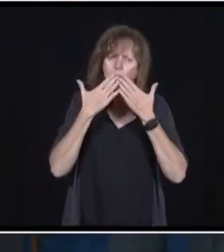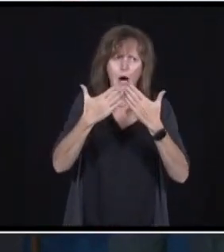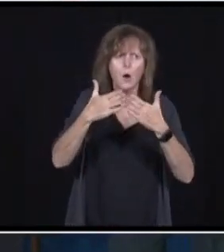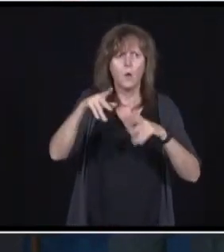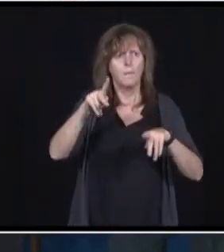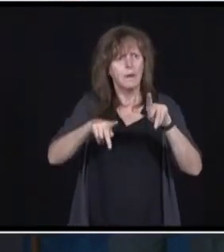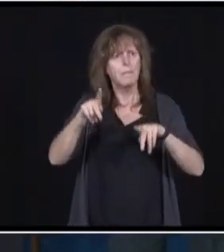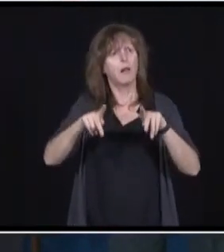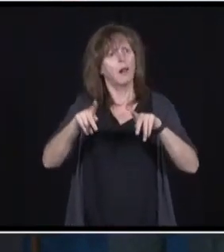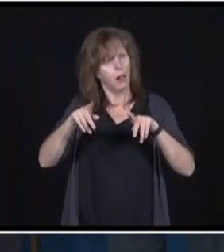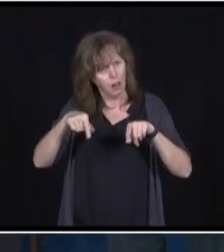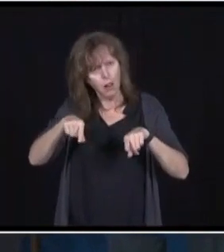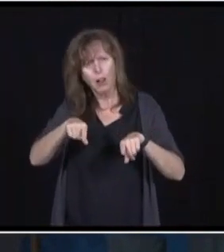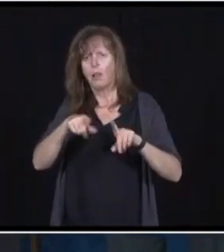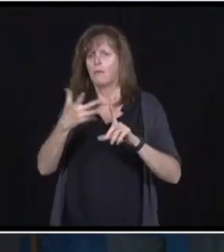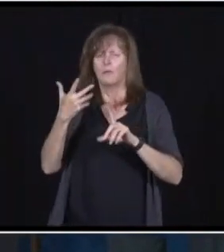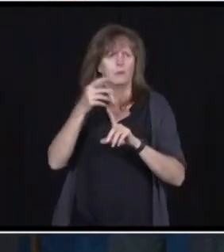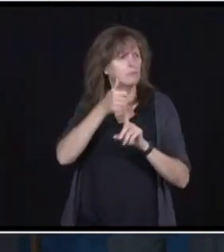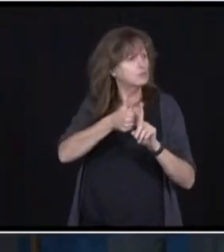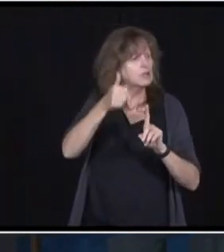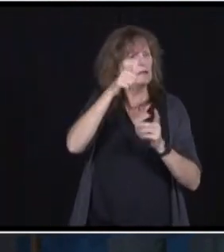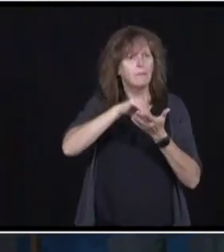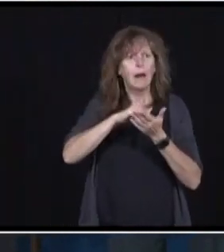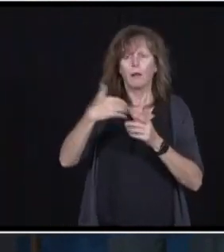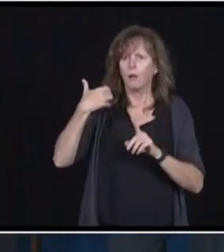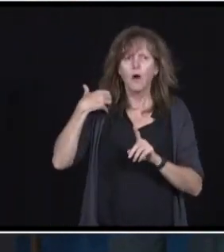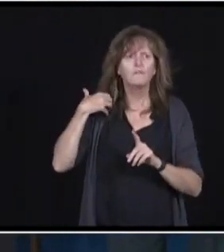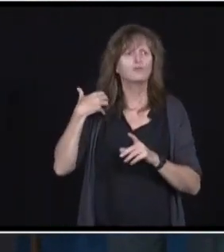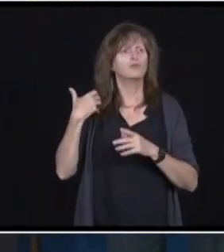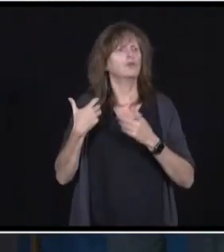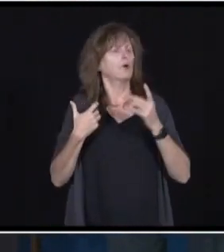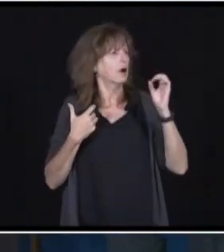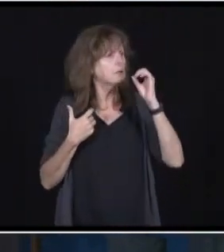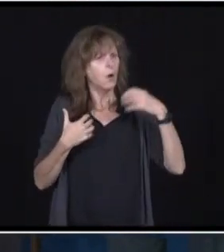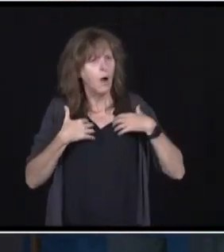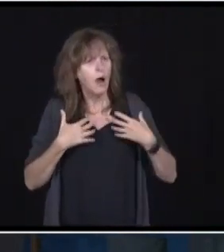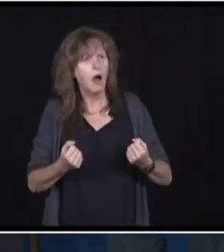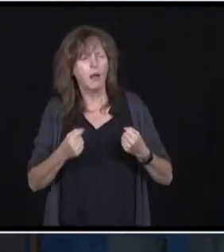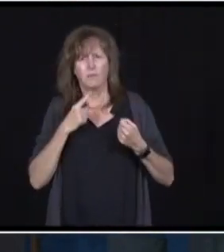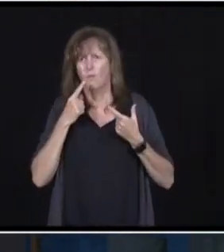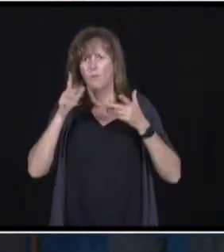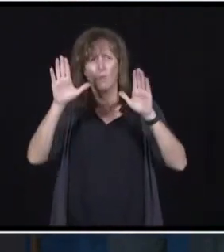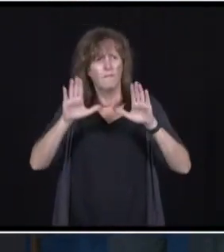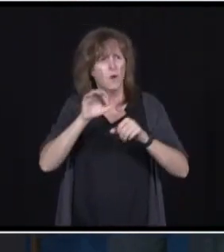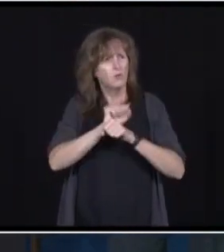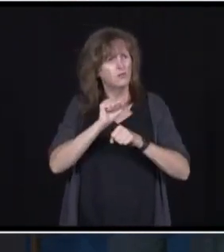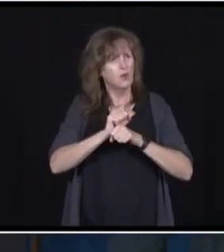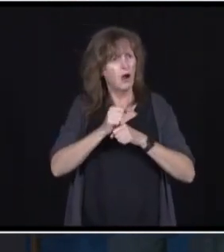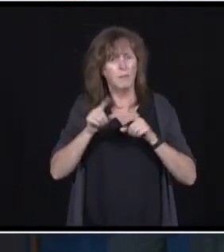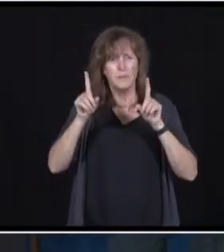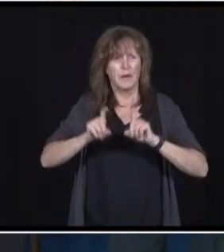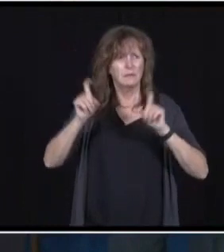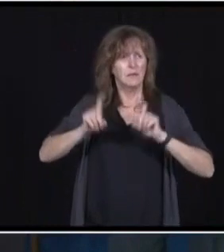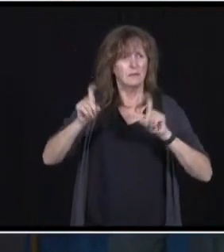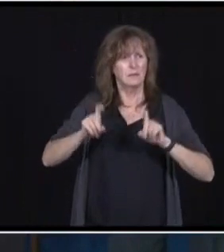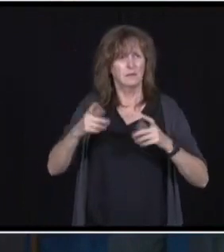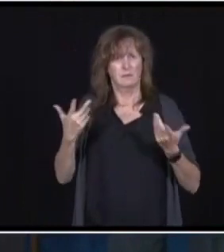prepared and we have planned for this. Getting more testing equipment out into the field as well is going to help.